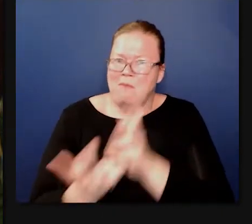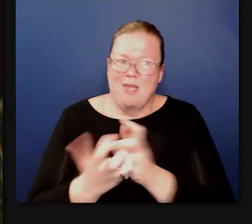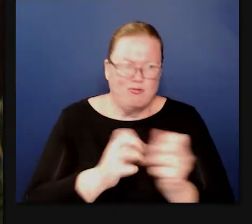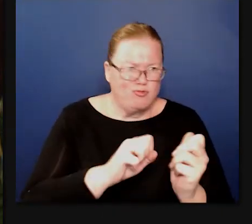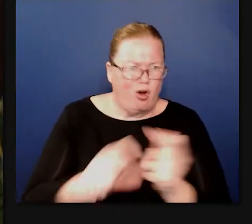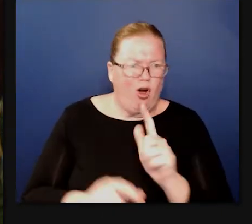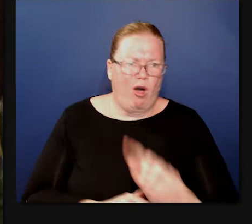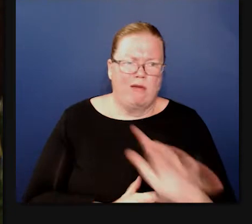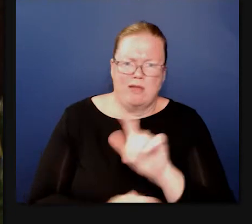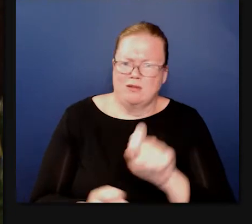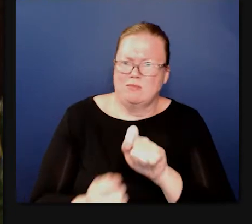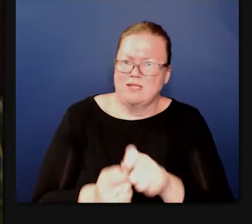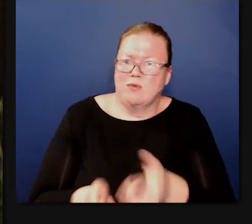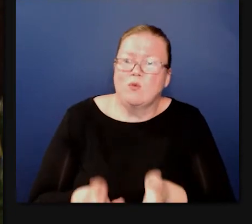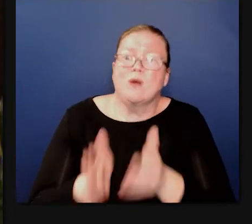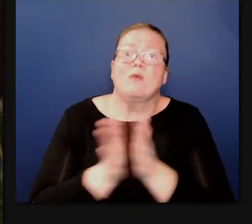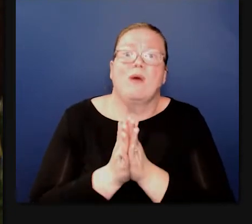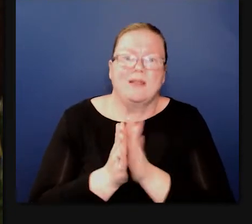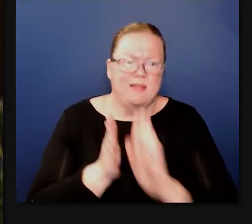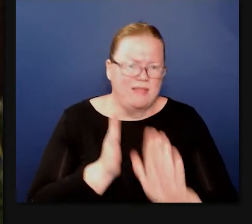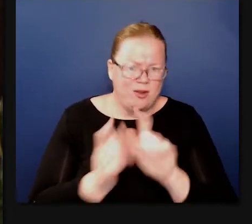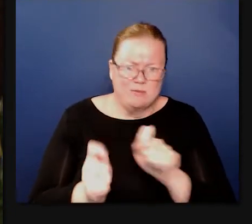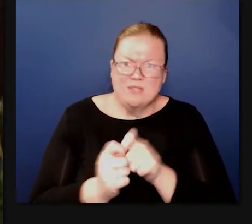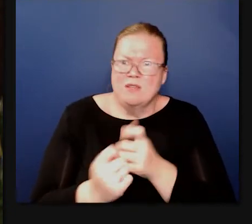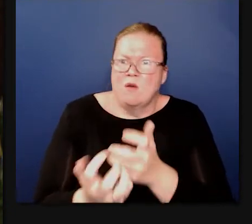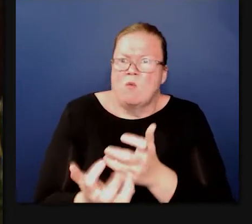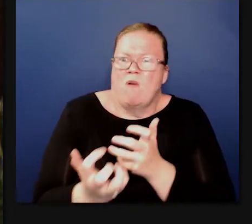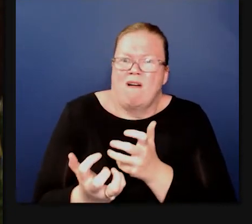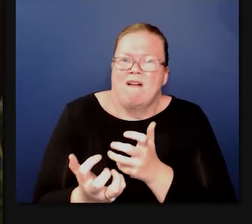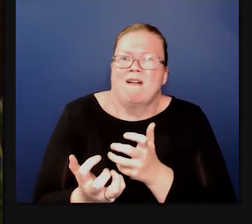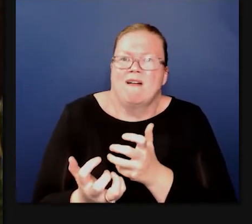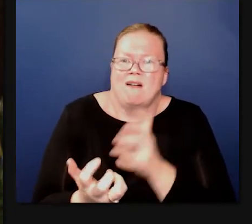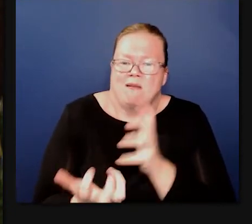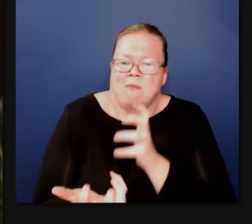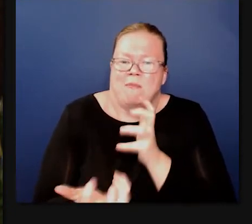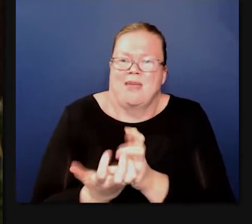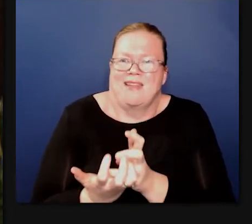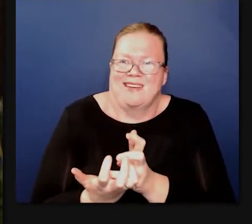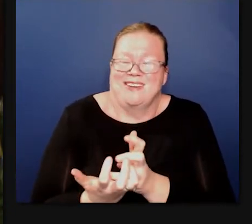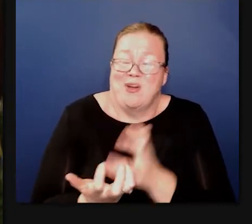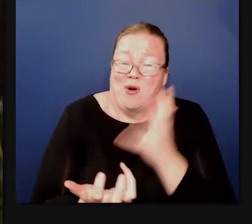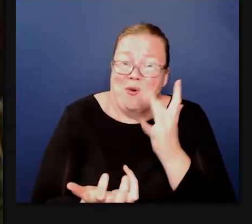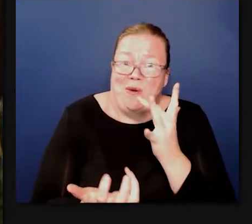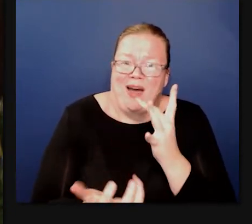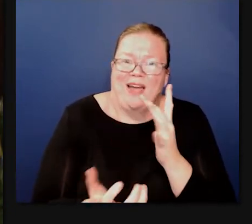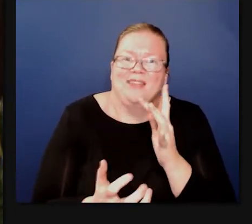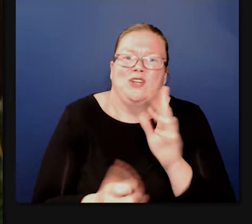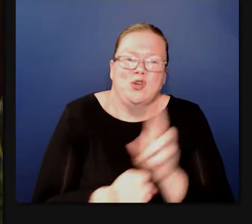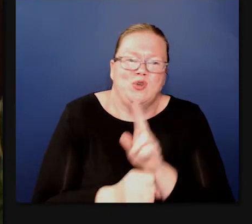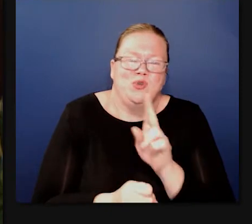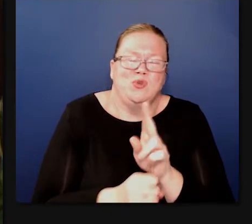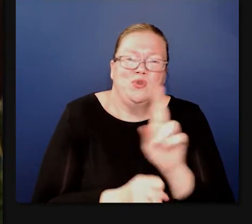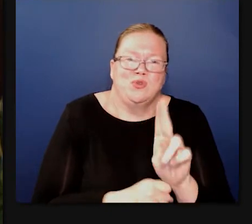all of these specific requests, all of these specific desires, and it's all because they're leveraging user generated content.